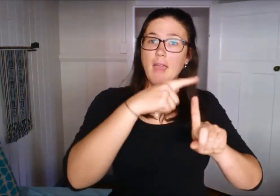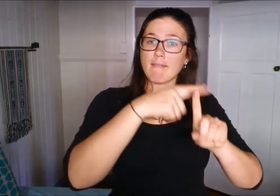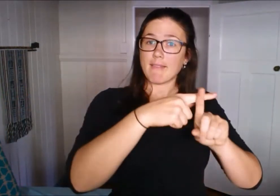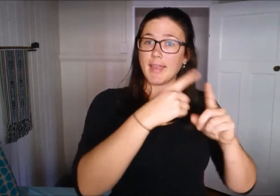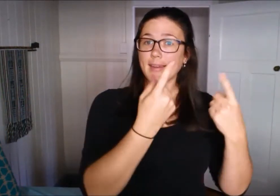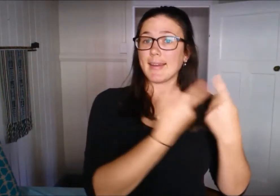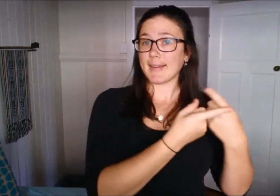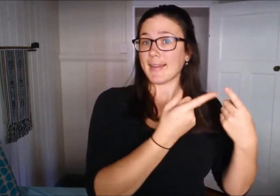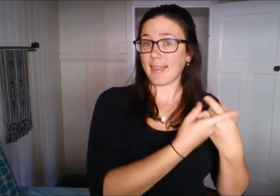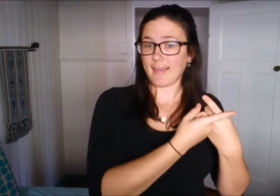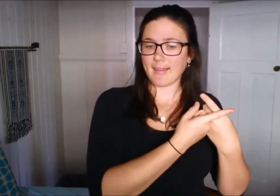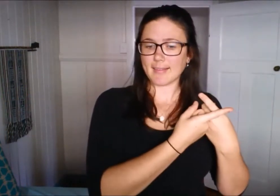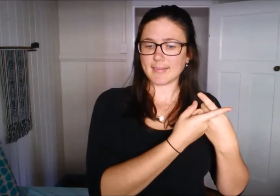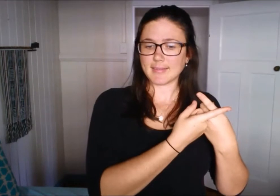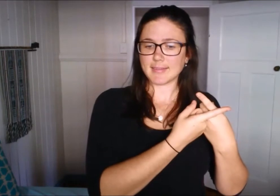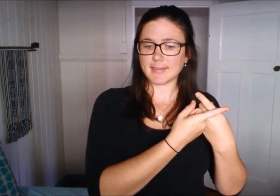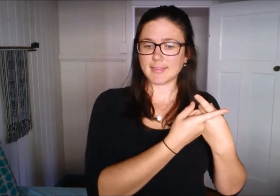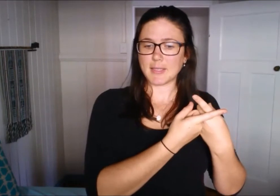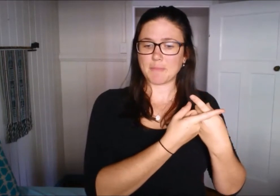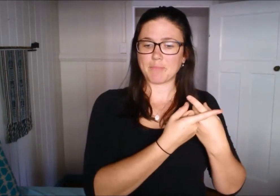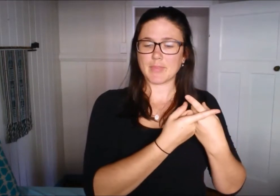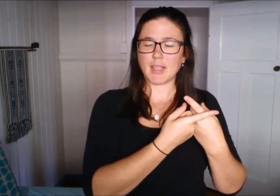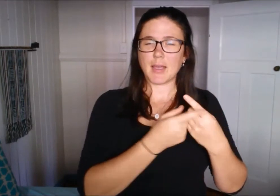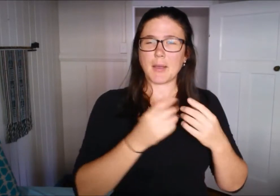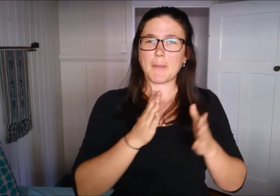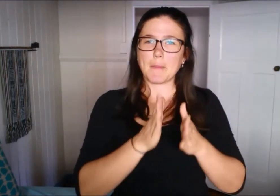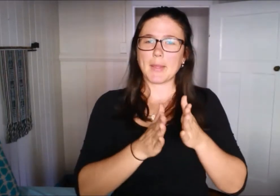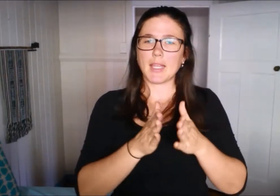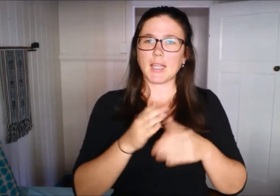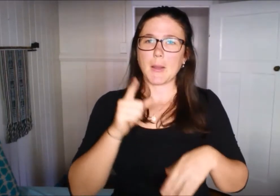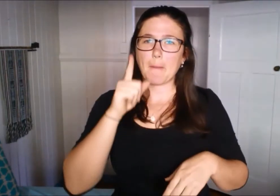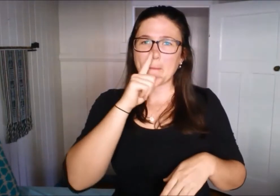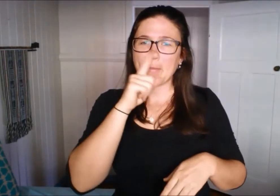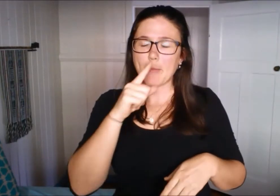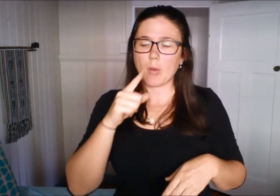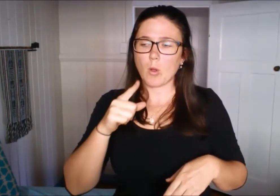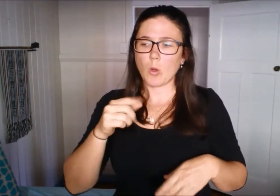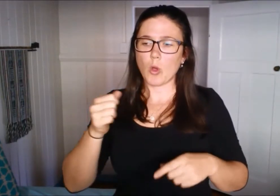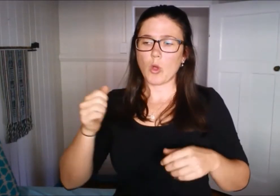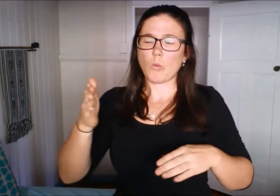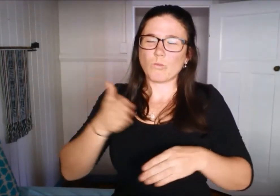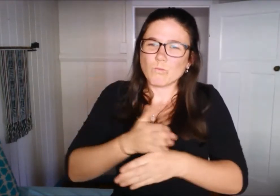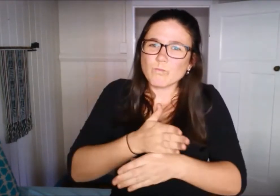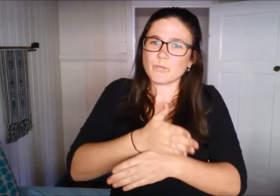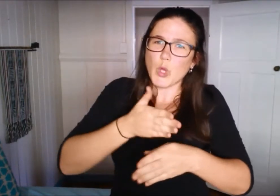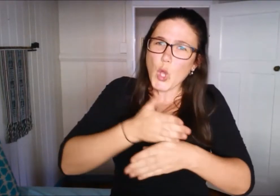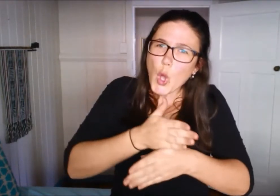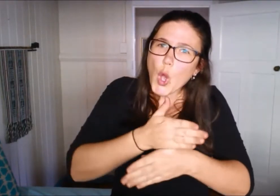Advantages refer to things that people earn.